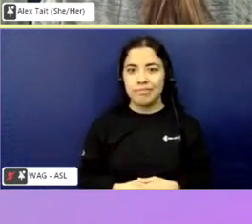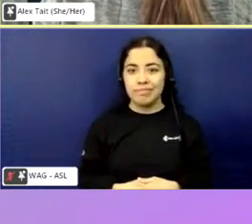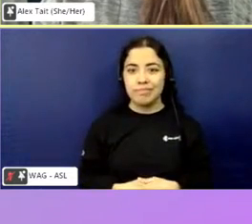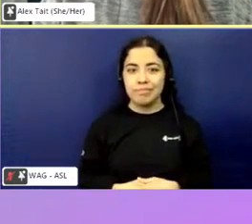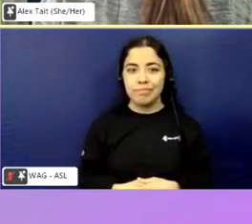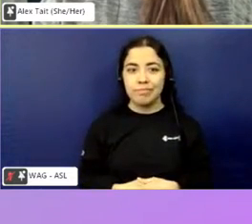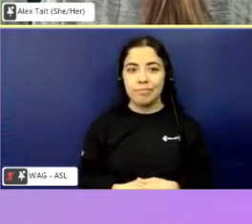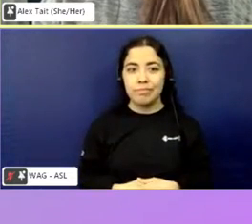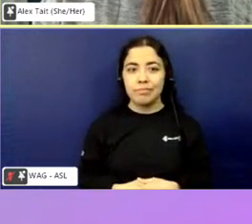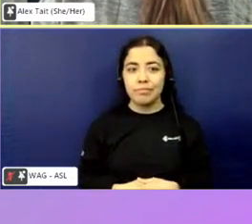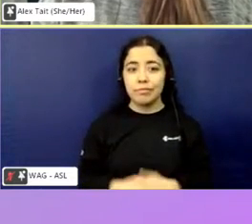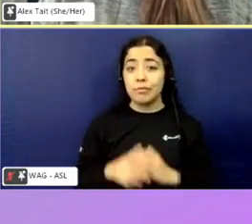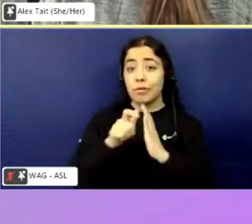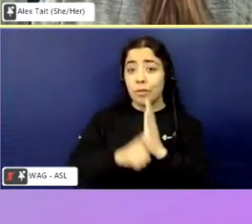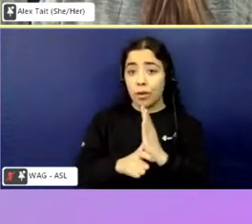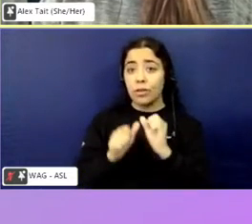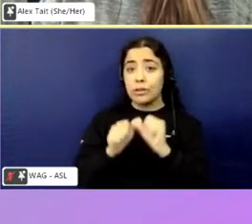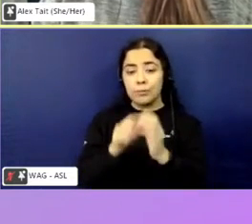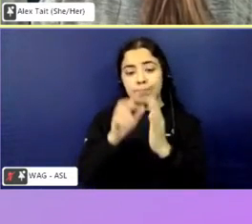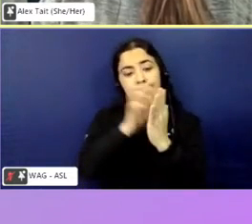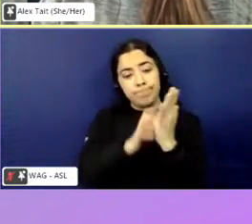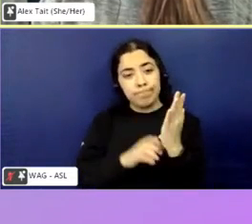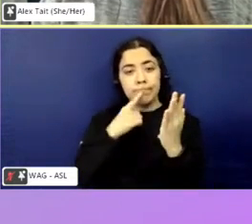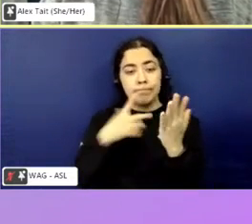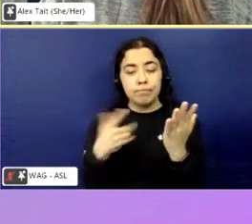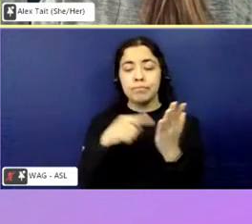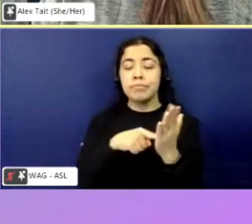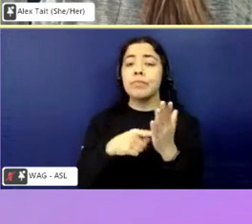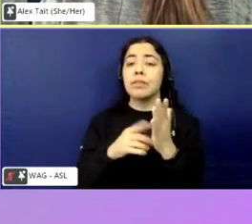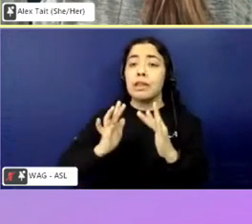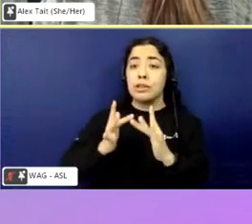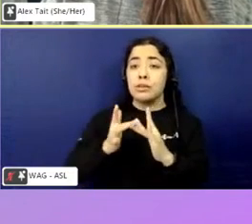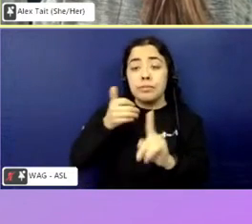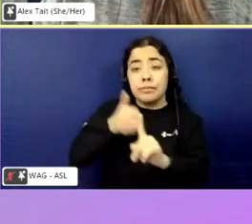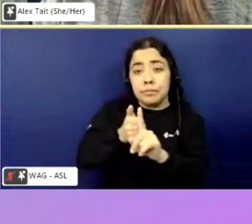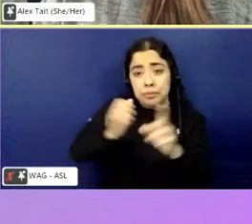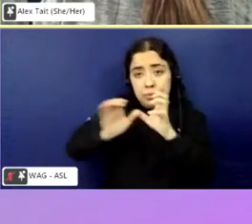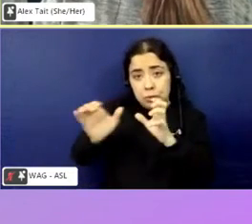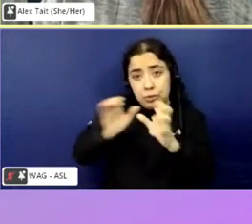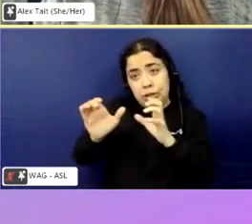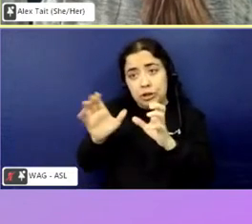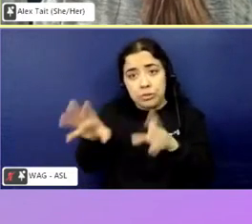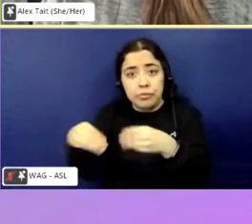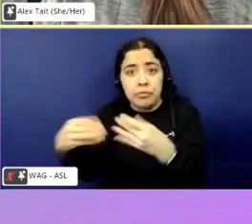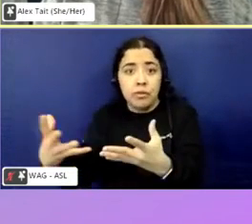seniors rather than relying on institutions that are already failing our seniors. The article goes on